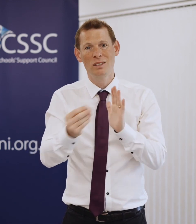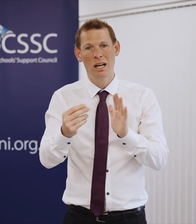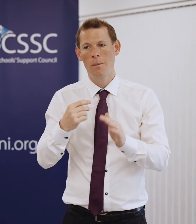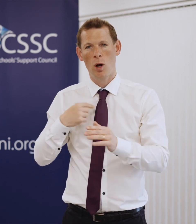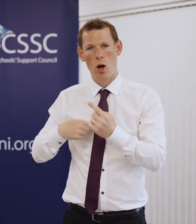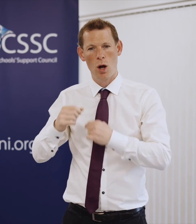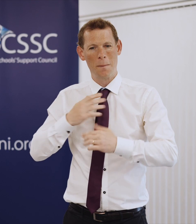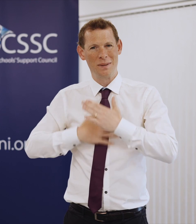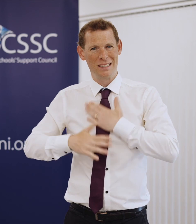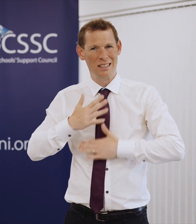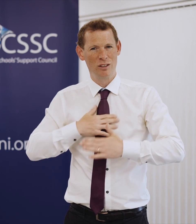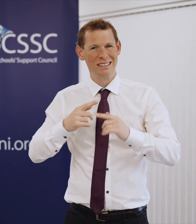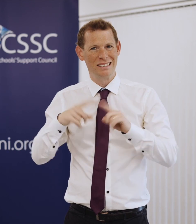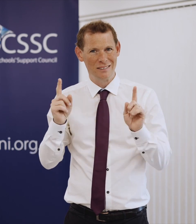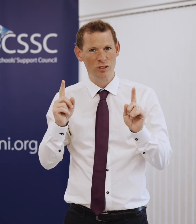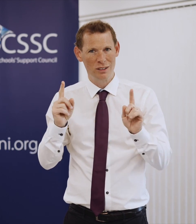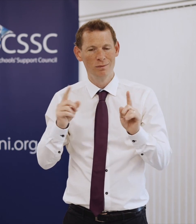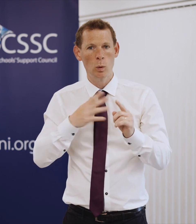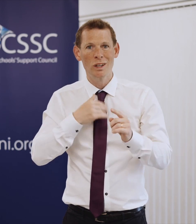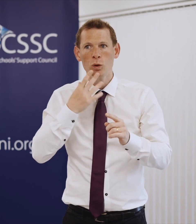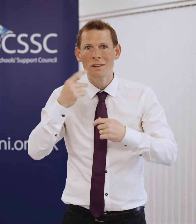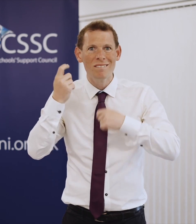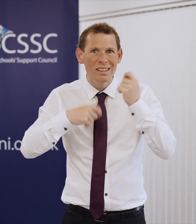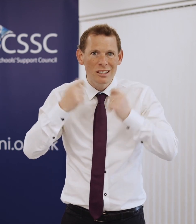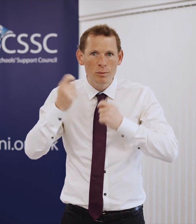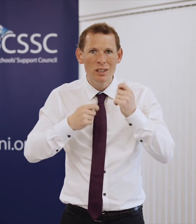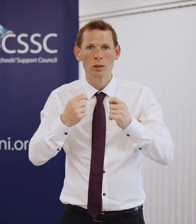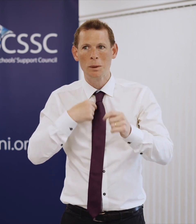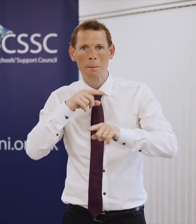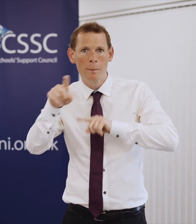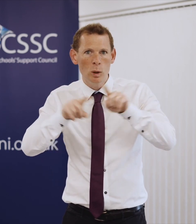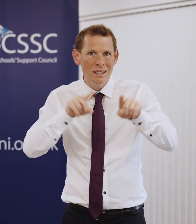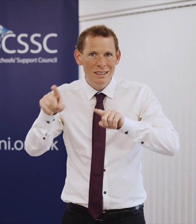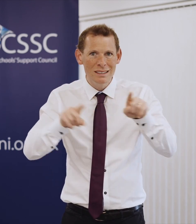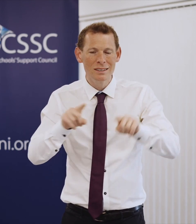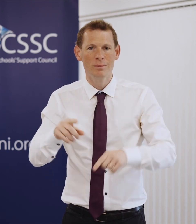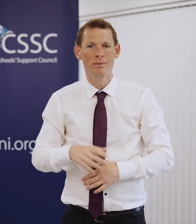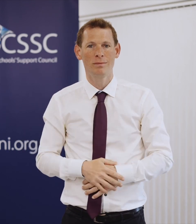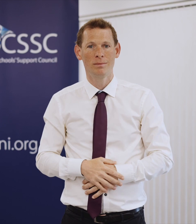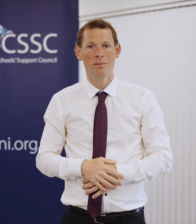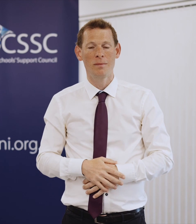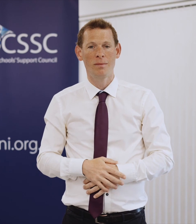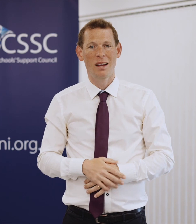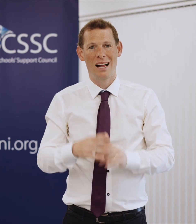For example, our behavior is very different. We use facial expressions, we use a lot of